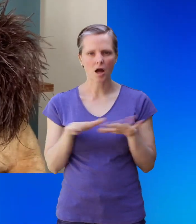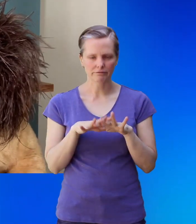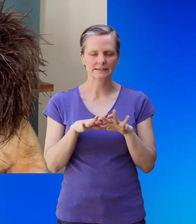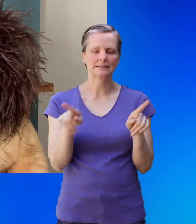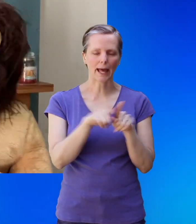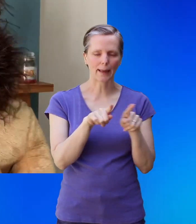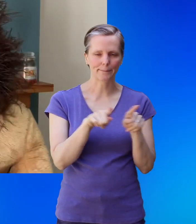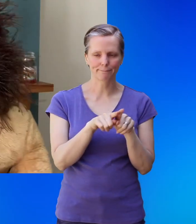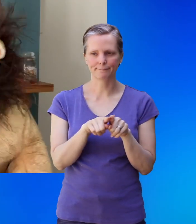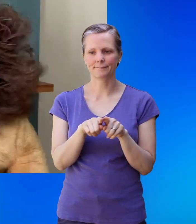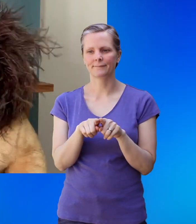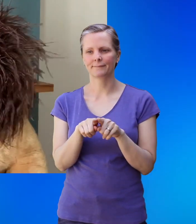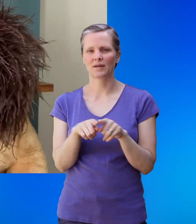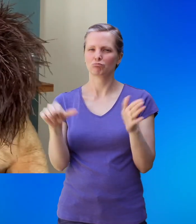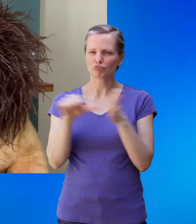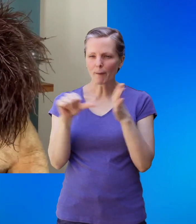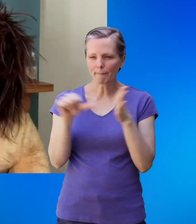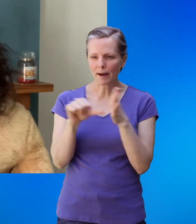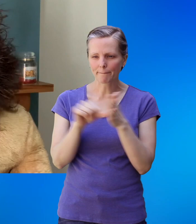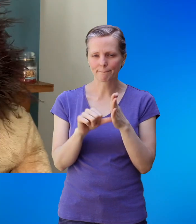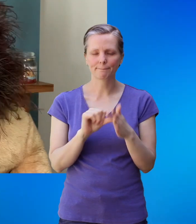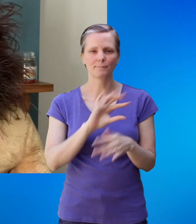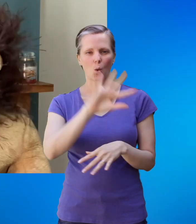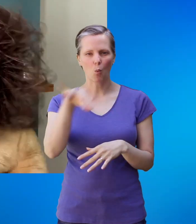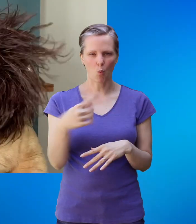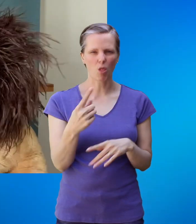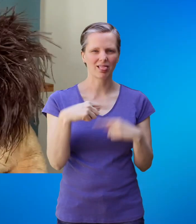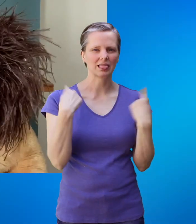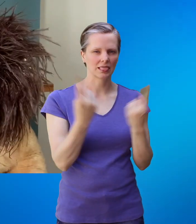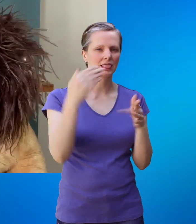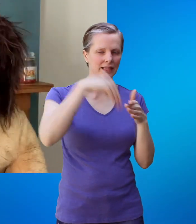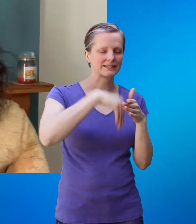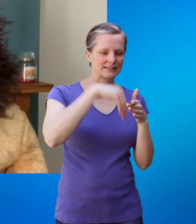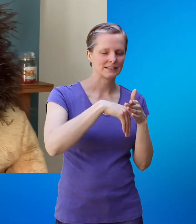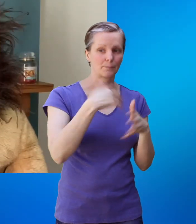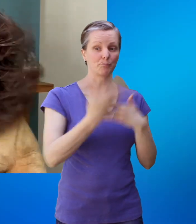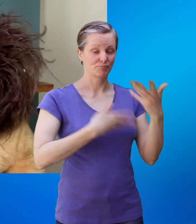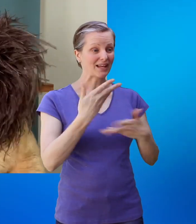the virus and the problem we are in that. Erm, I can explain that to you a little